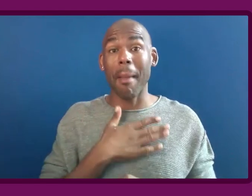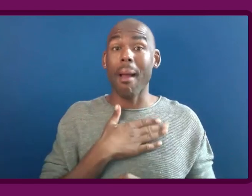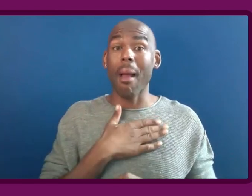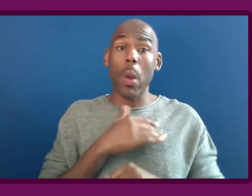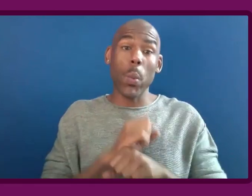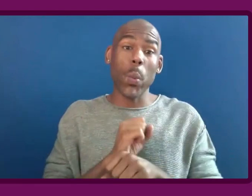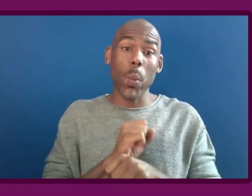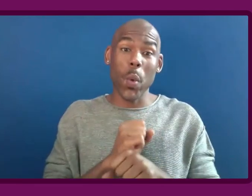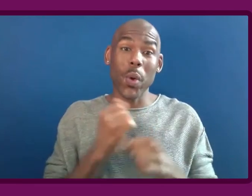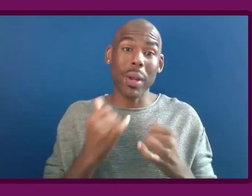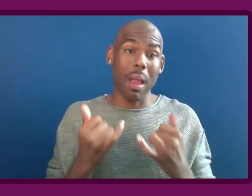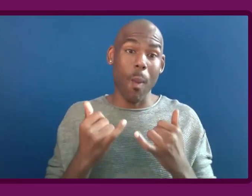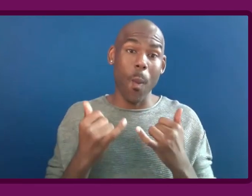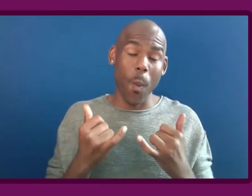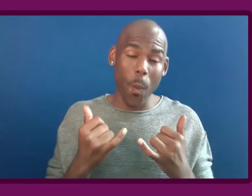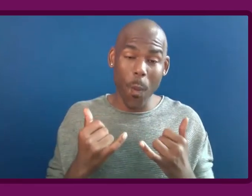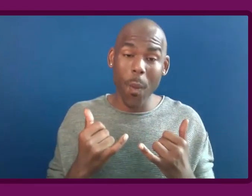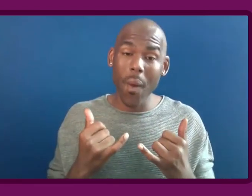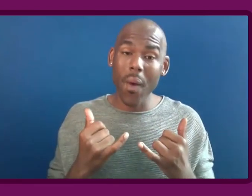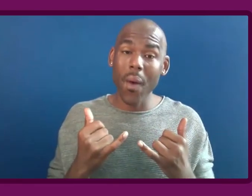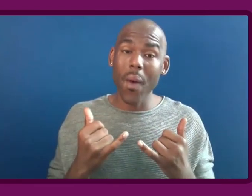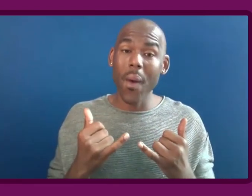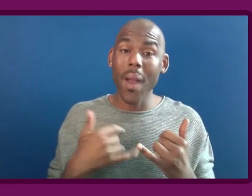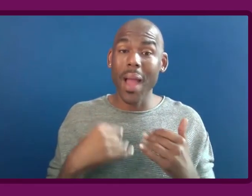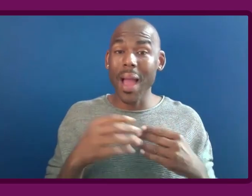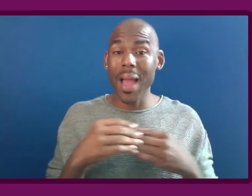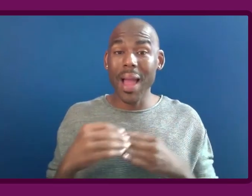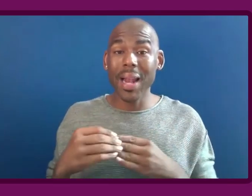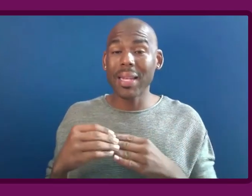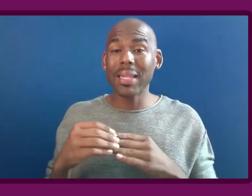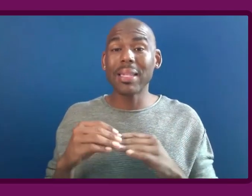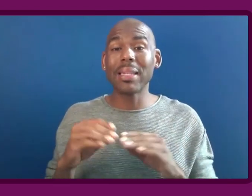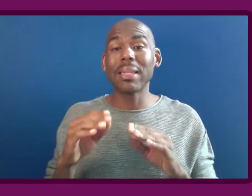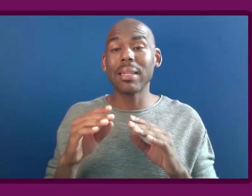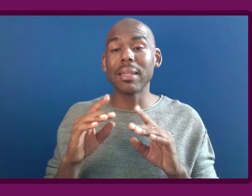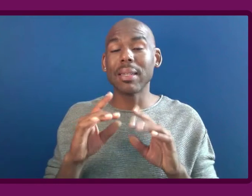I'm also the founder of the Mexican Women With Disabilities organization. We decided to do that